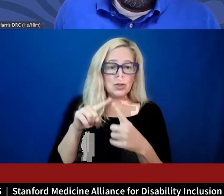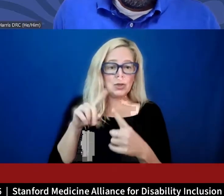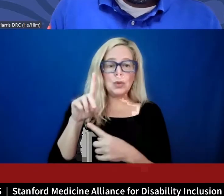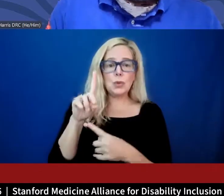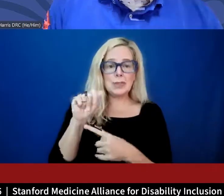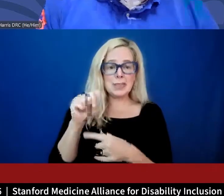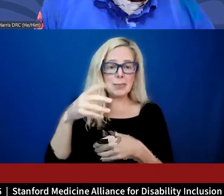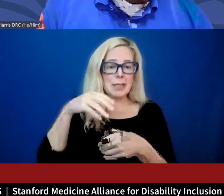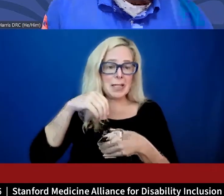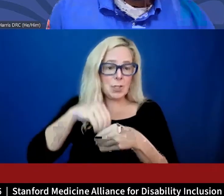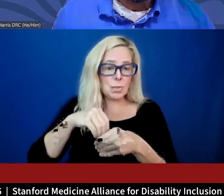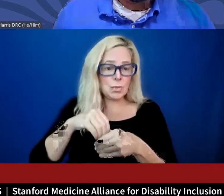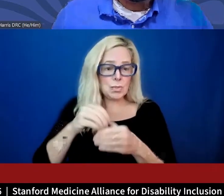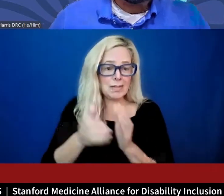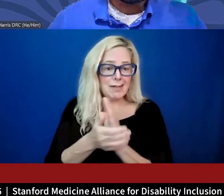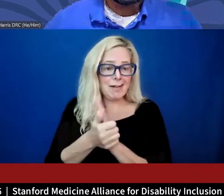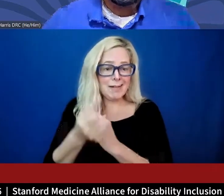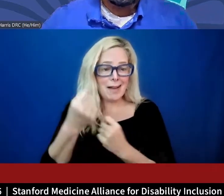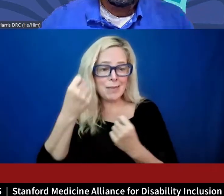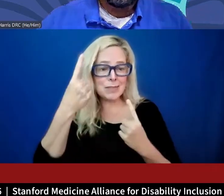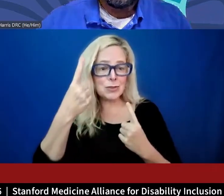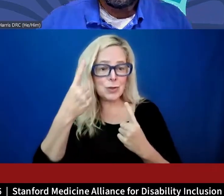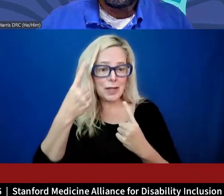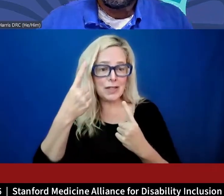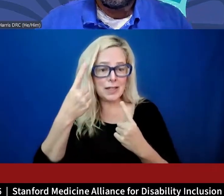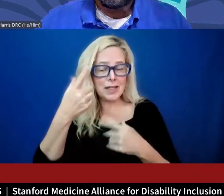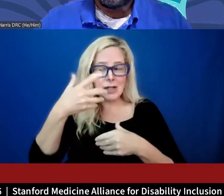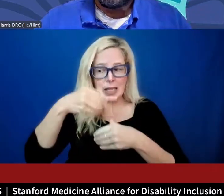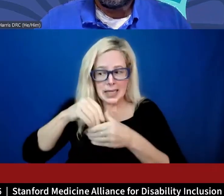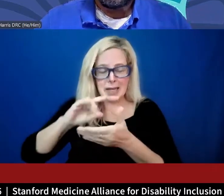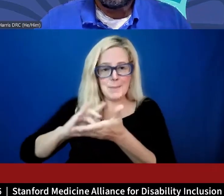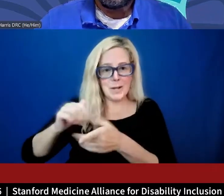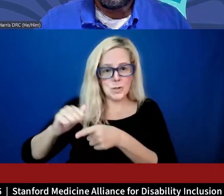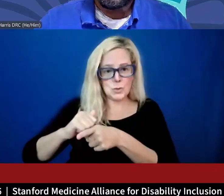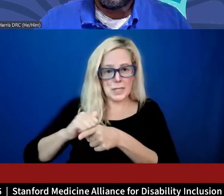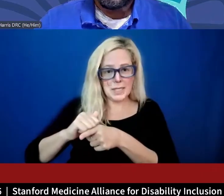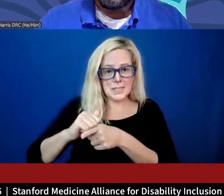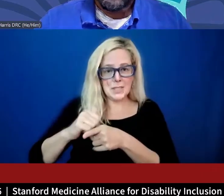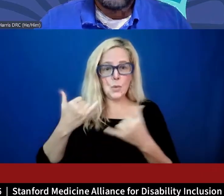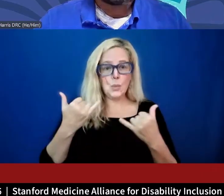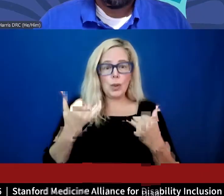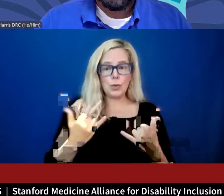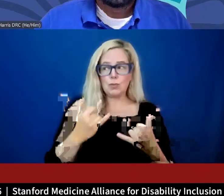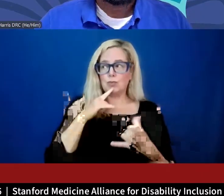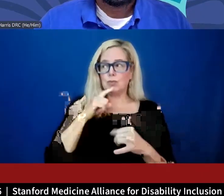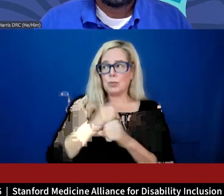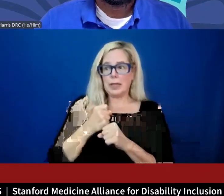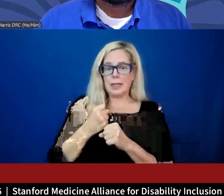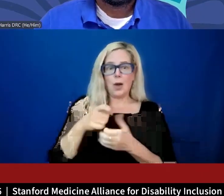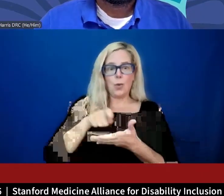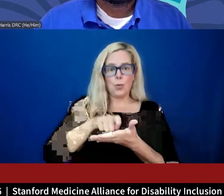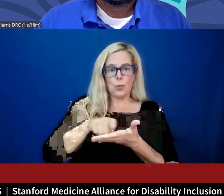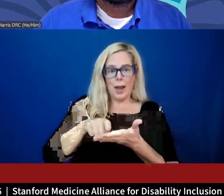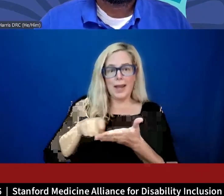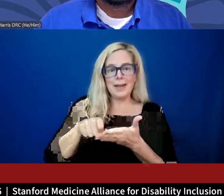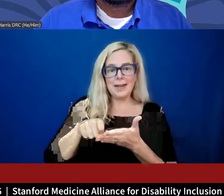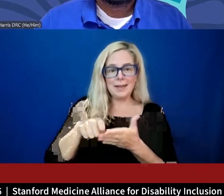process of developing a policy brief that speaks specifically to this issue. And in terms of uh